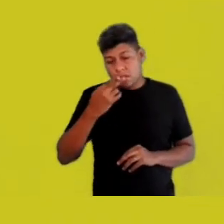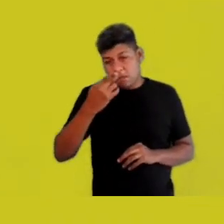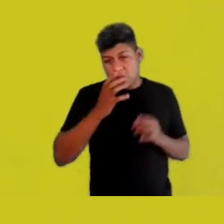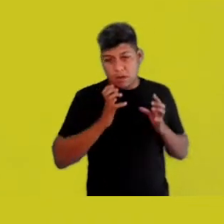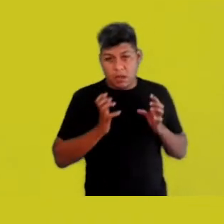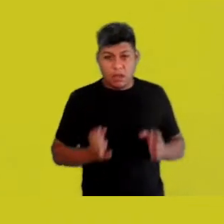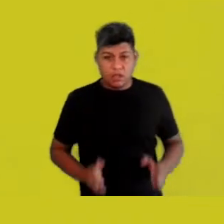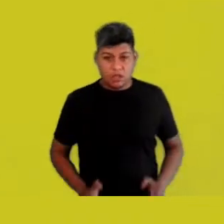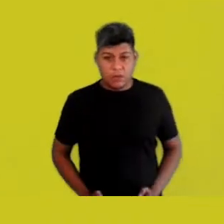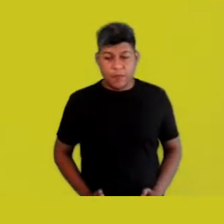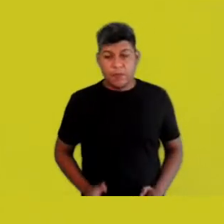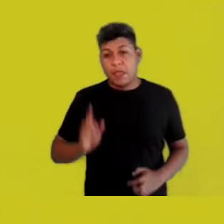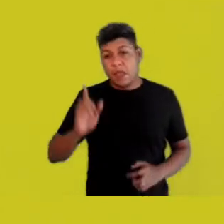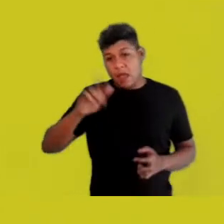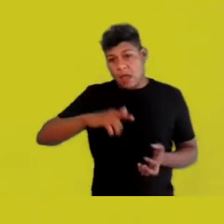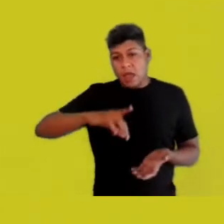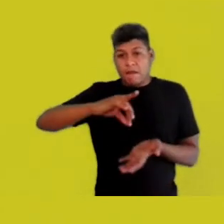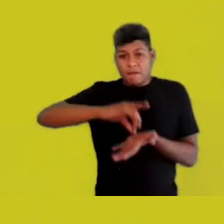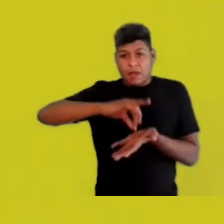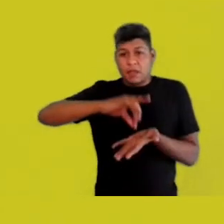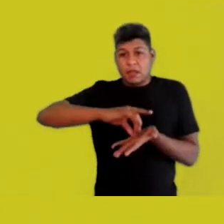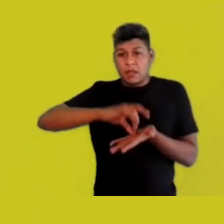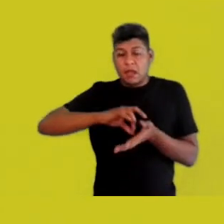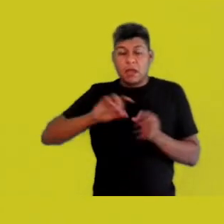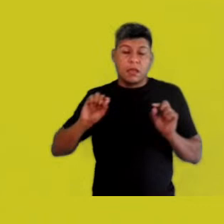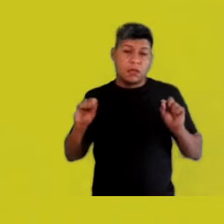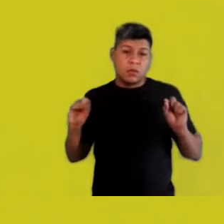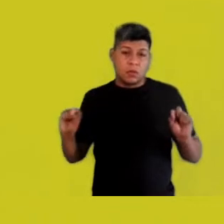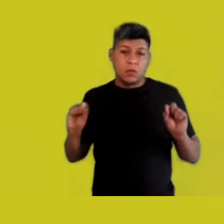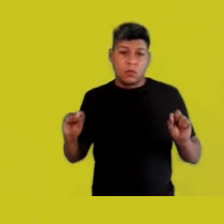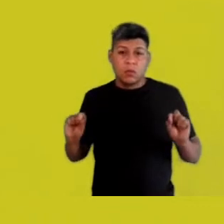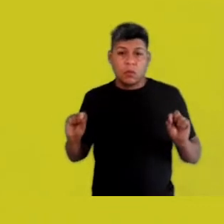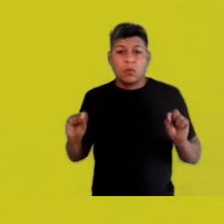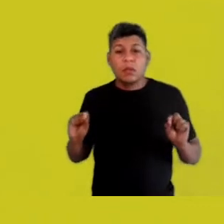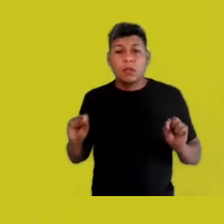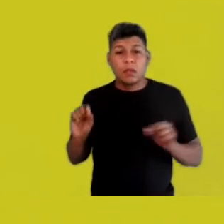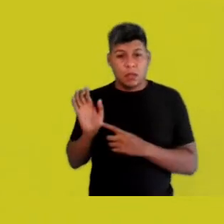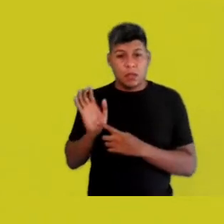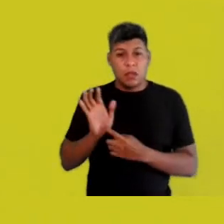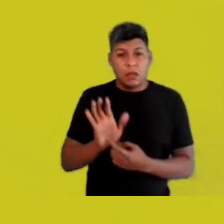It’s as if, in fact, little by little, we had to take more and more seriously